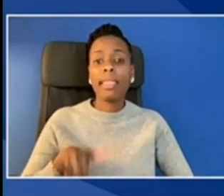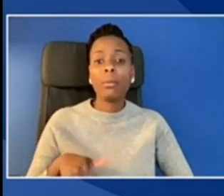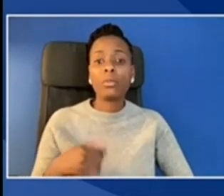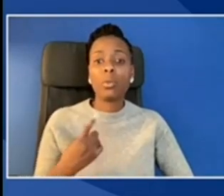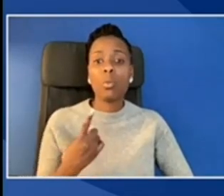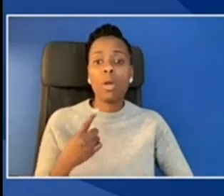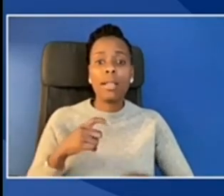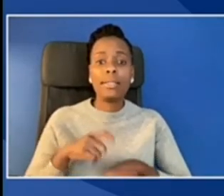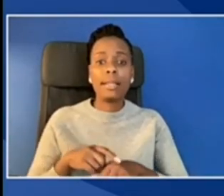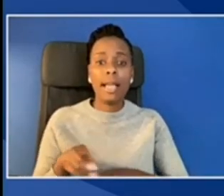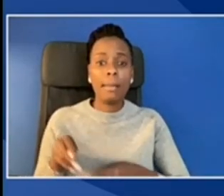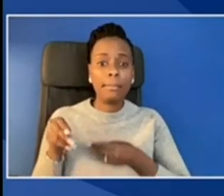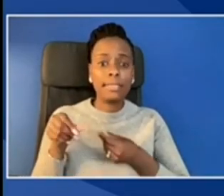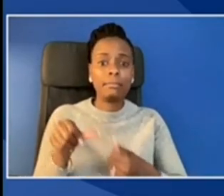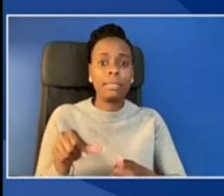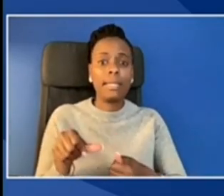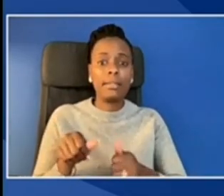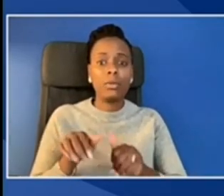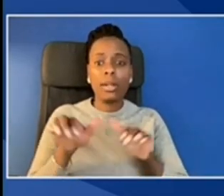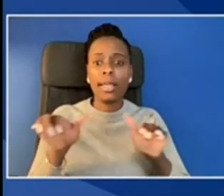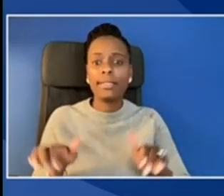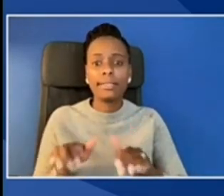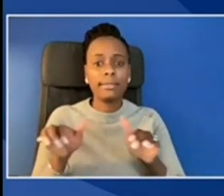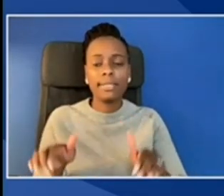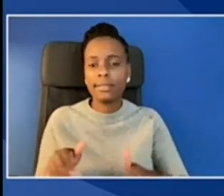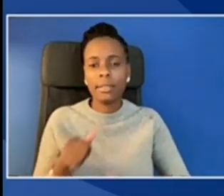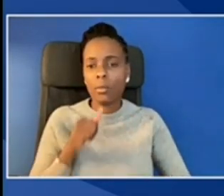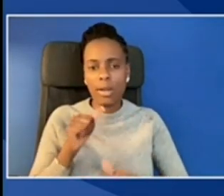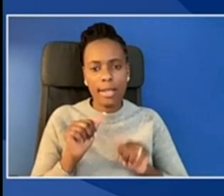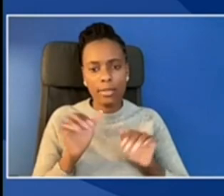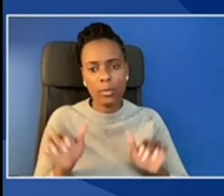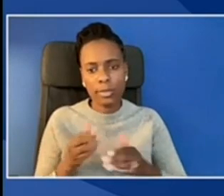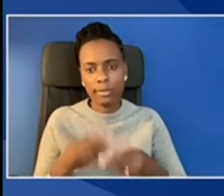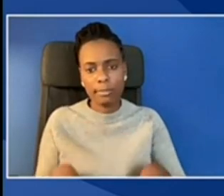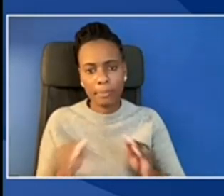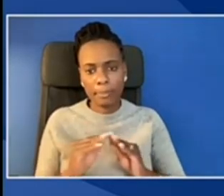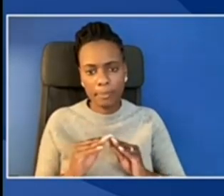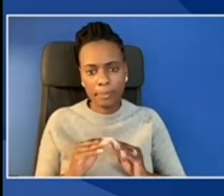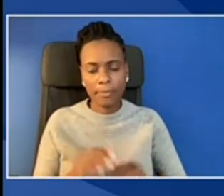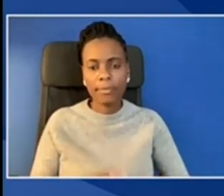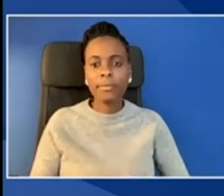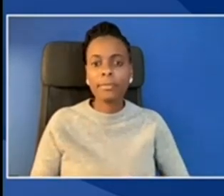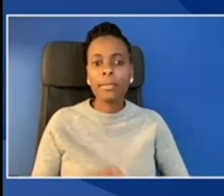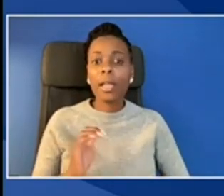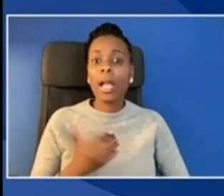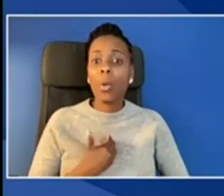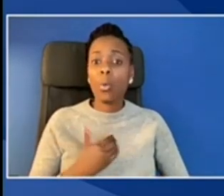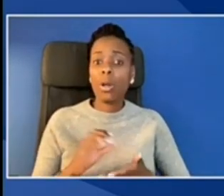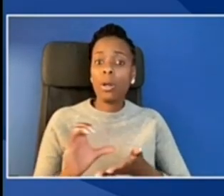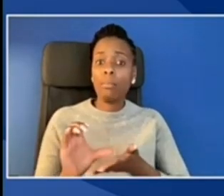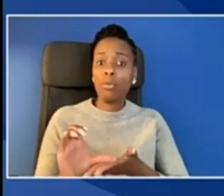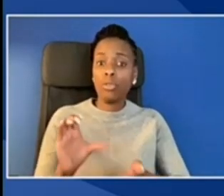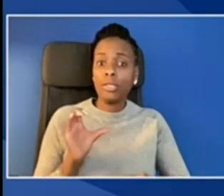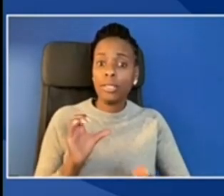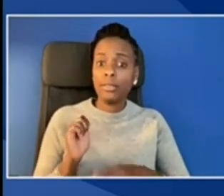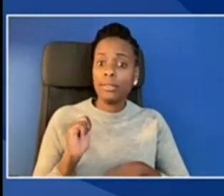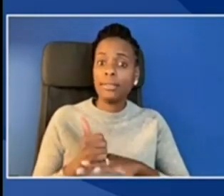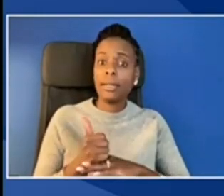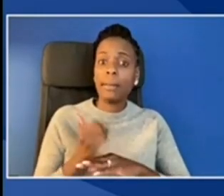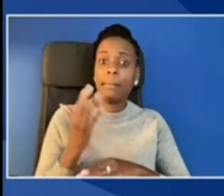on an activity that we are not going to do. Our appropriations are set by Congress each year. We don't know what our